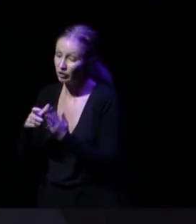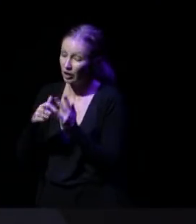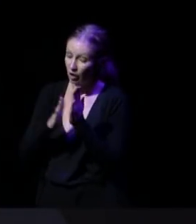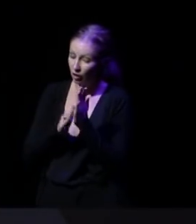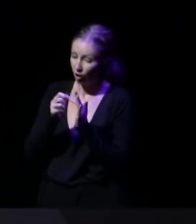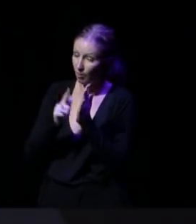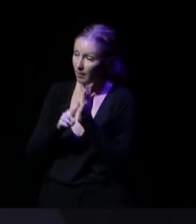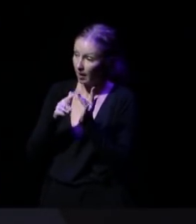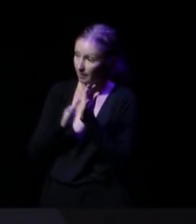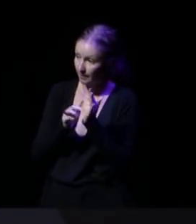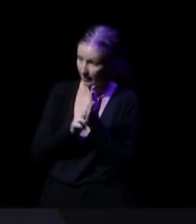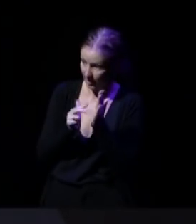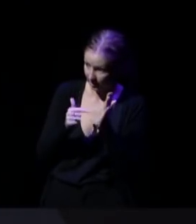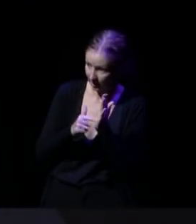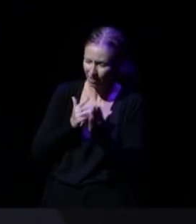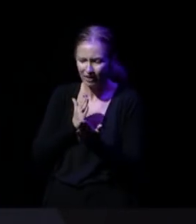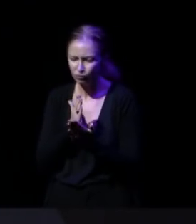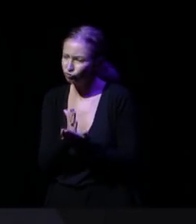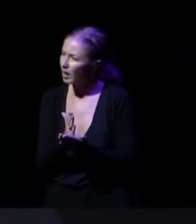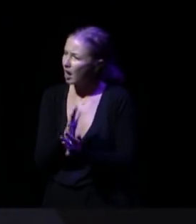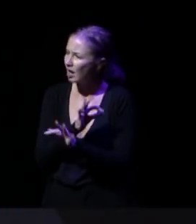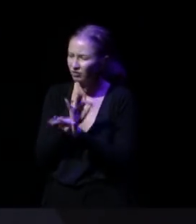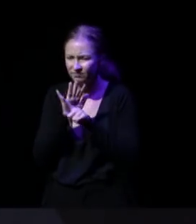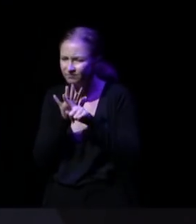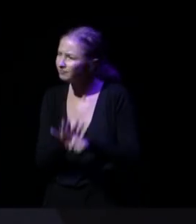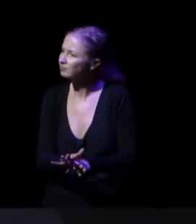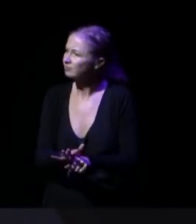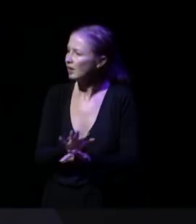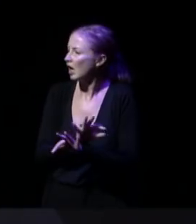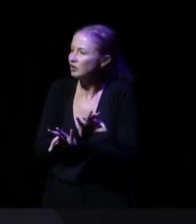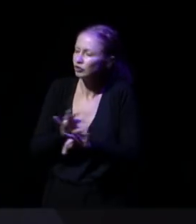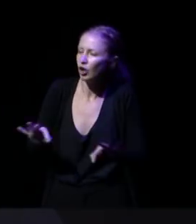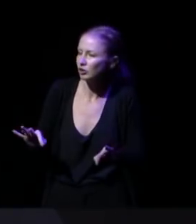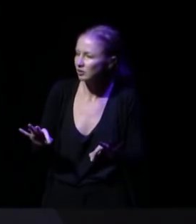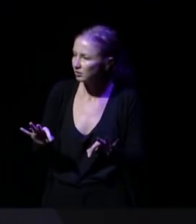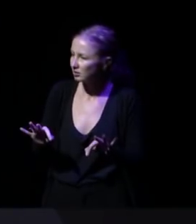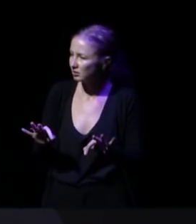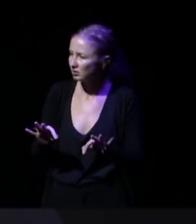which is organic, authentic, not demoralising, not degrading, not all of that.